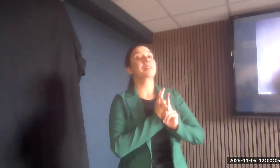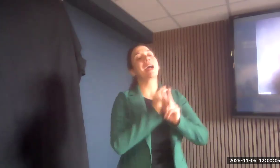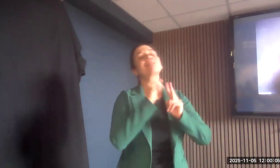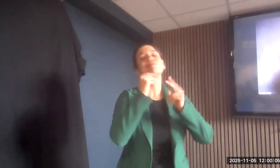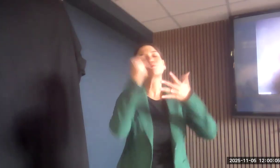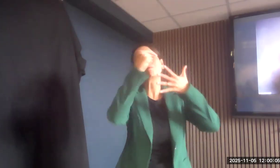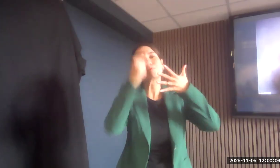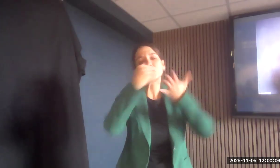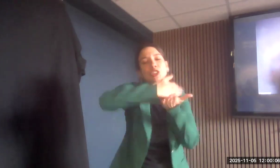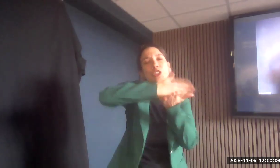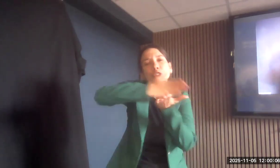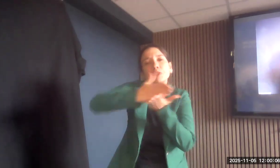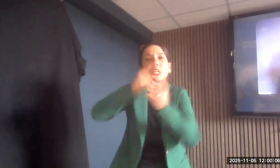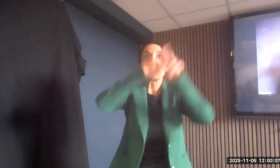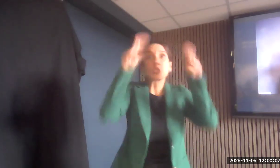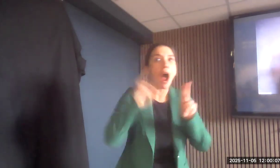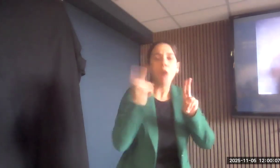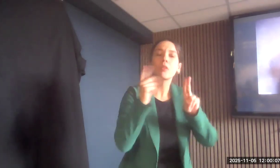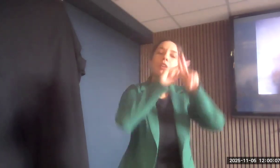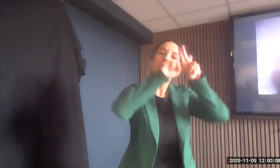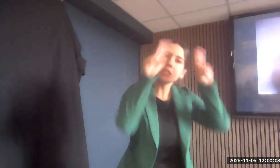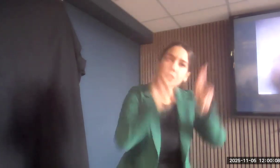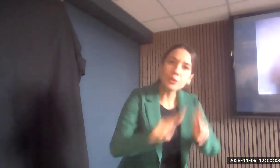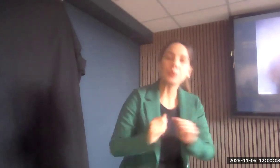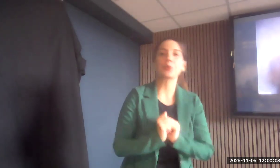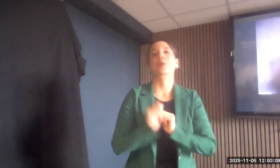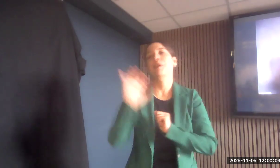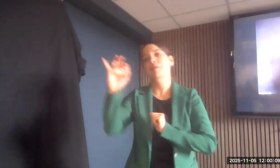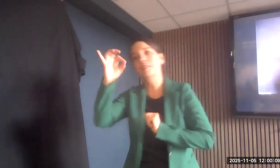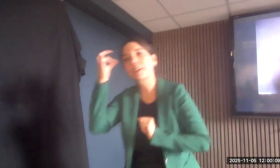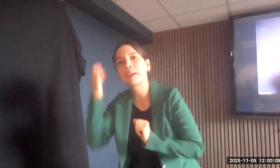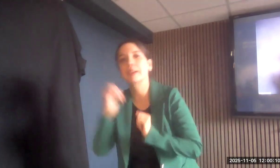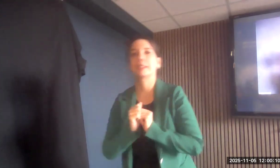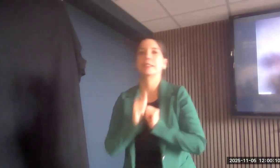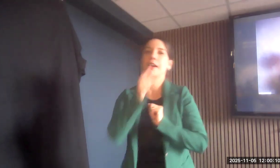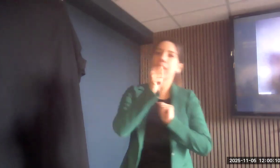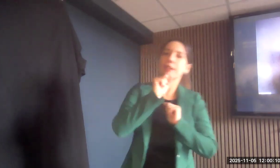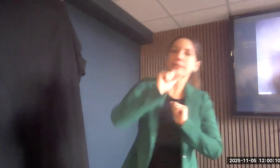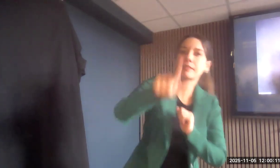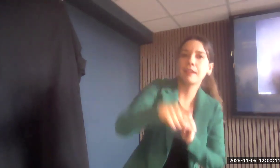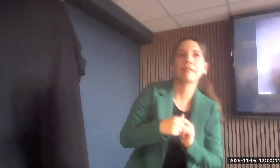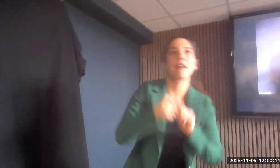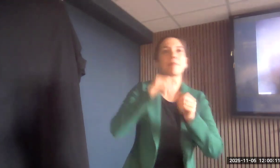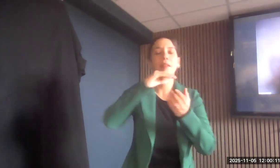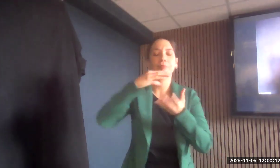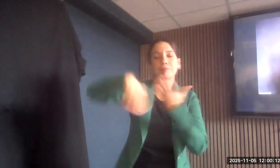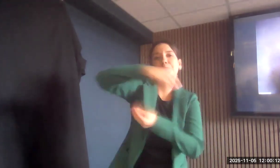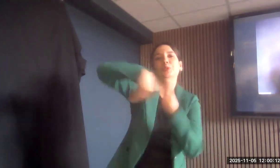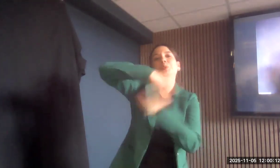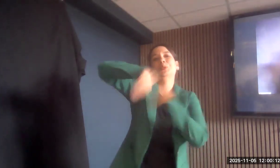of signs are borrowings. But again, he hasn't necessarily broken that down into which languages those borrowings have occurred from.